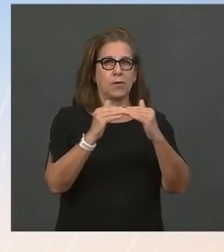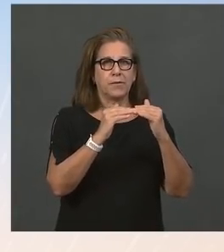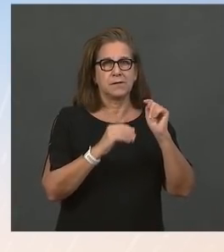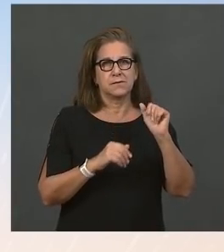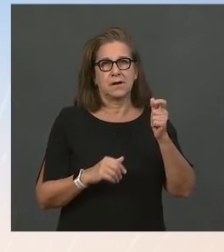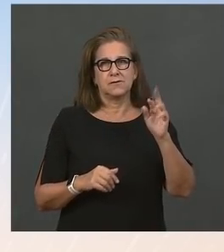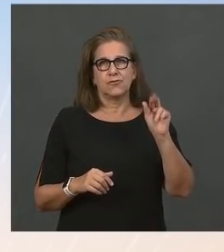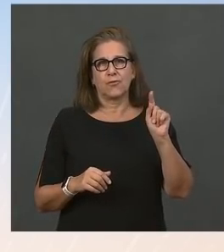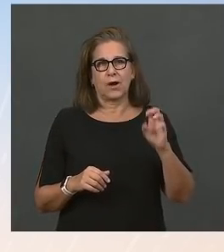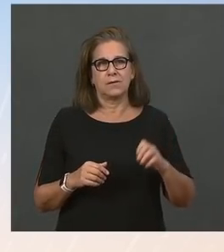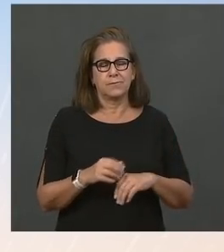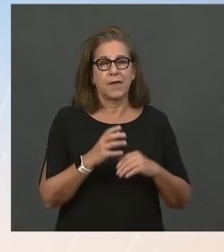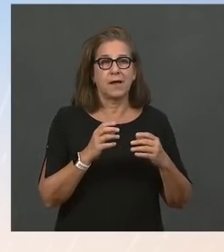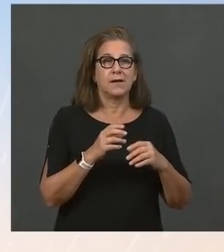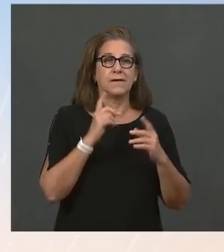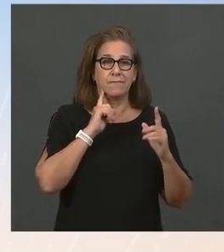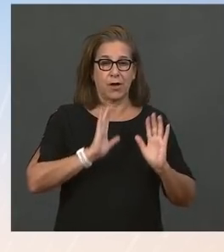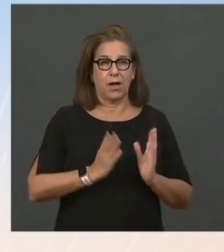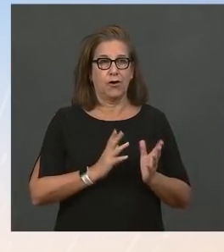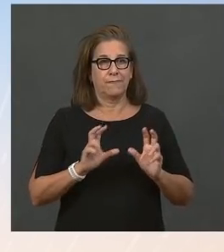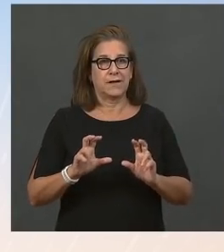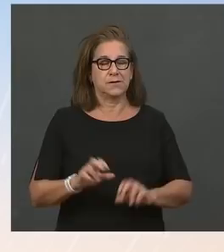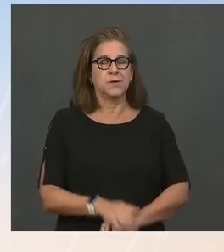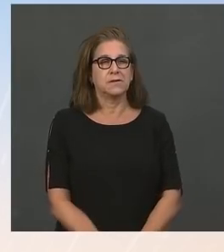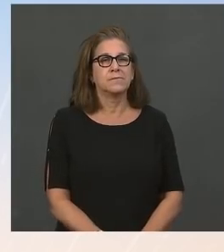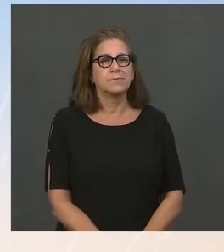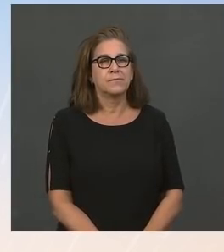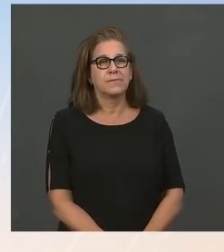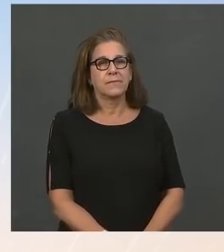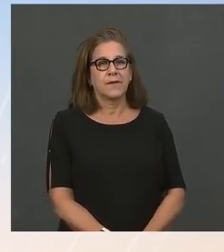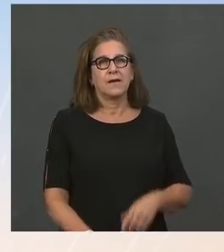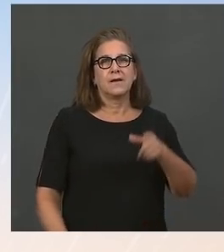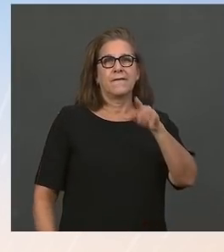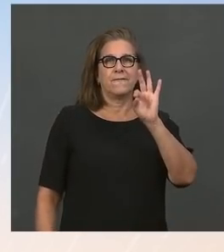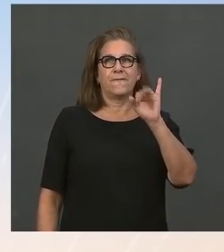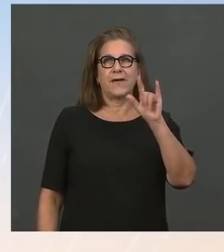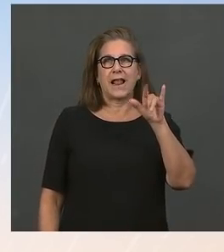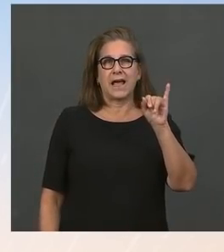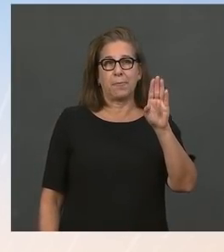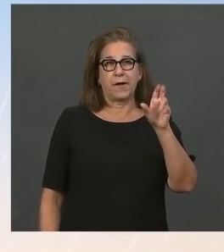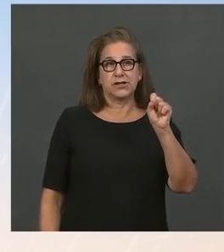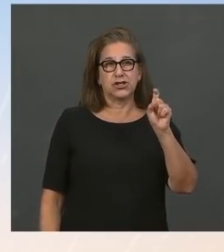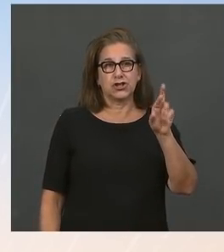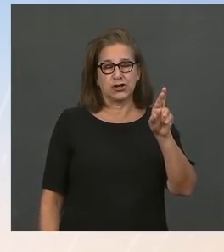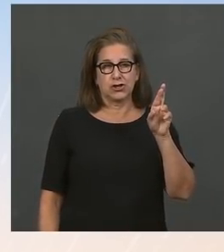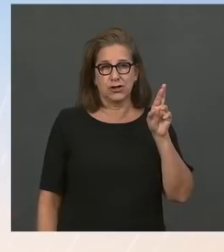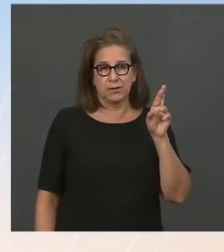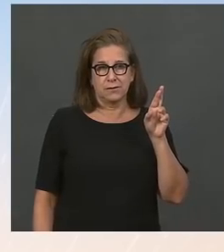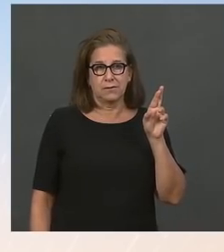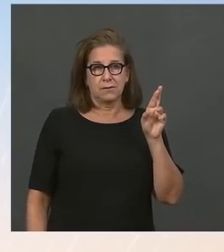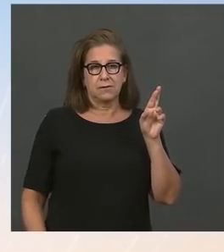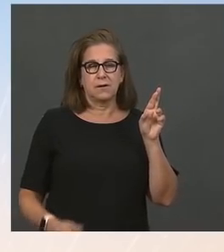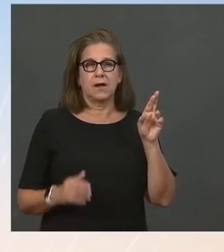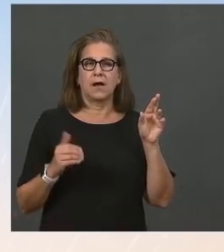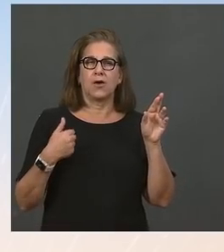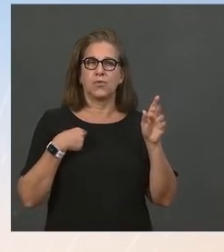What are some ways that the filibuster can be fundamentally altered without ending it altogether? Ms. Psaki: Look, I think the President